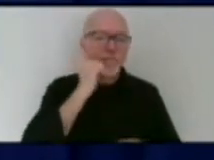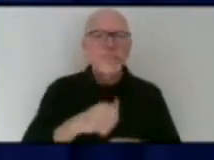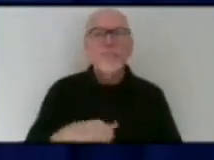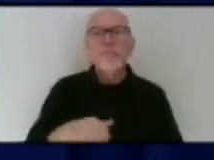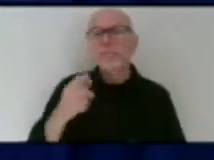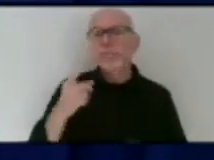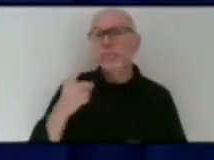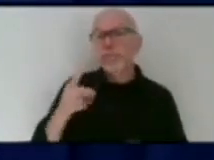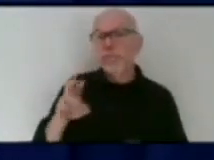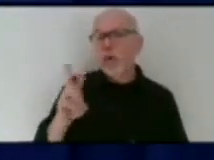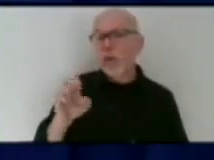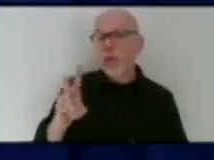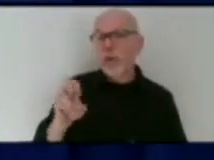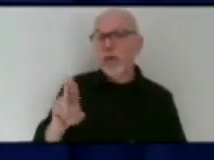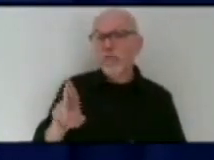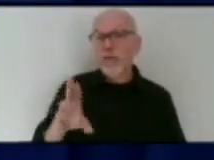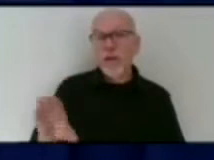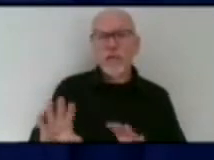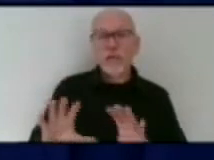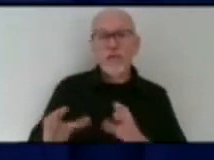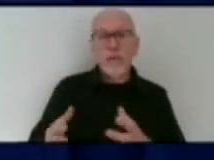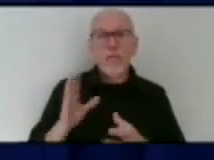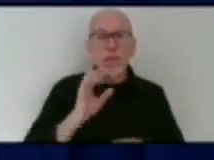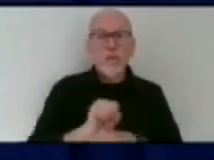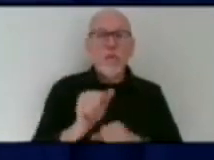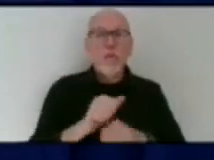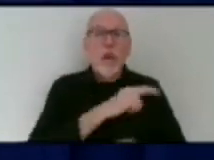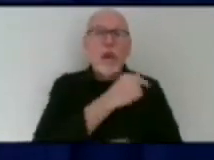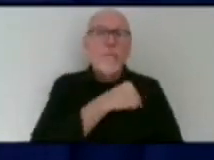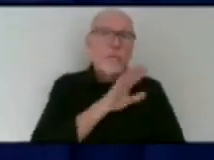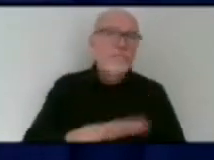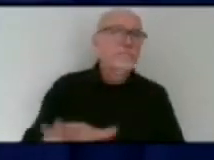hospitals across the state to determine which of them have patients appropriate